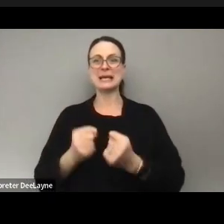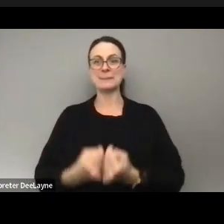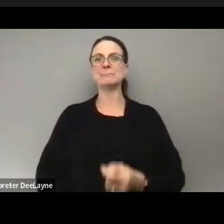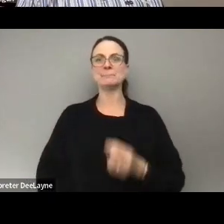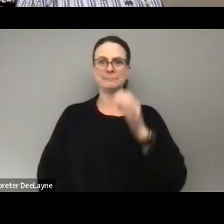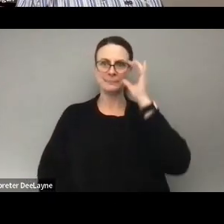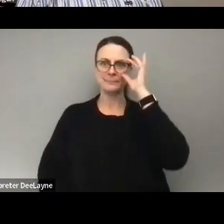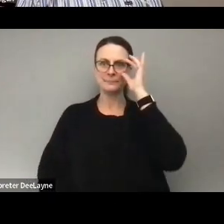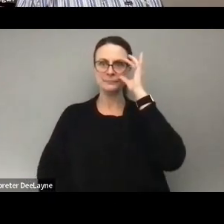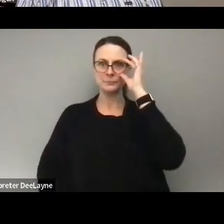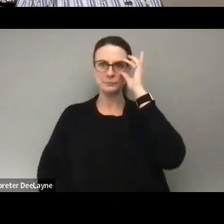Excellent.